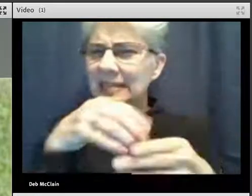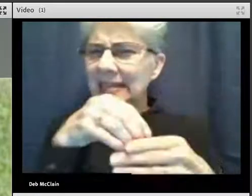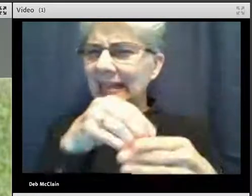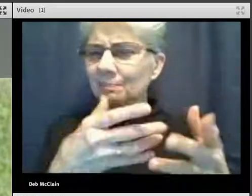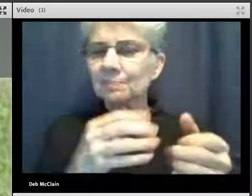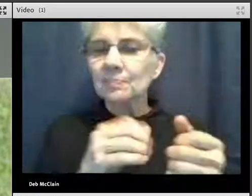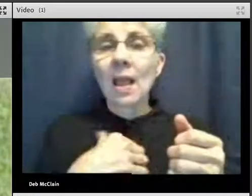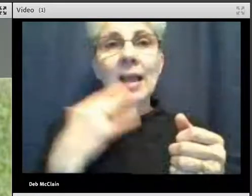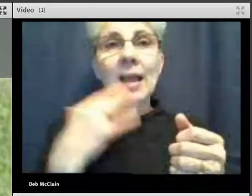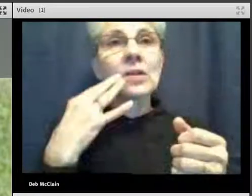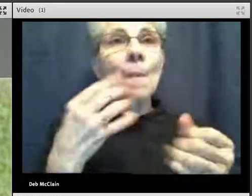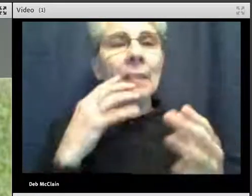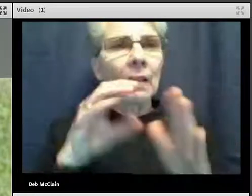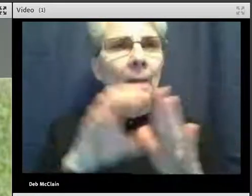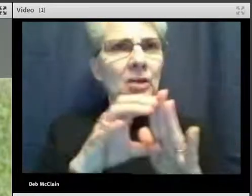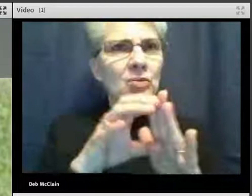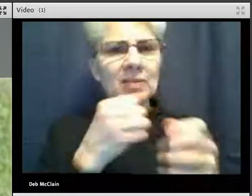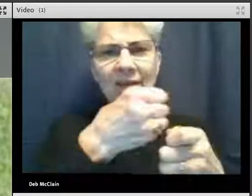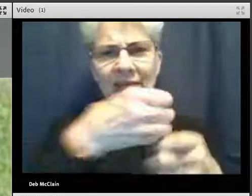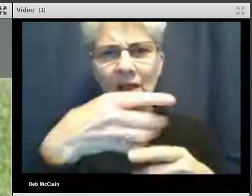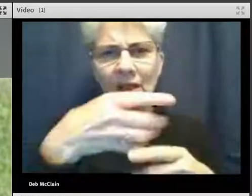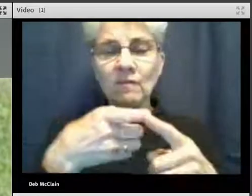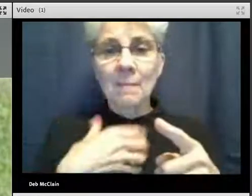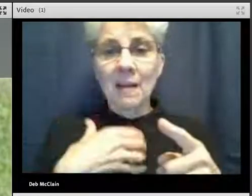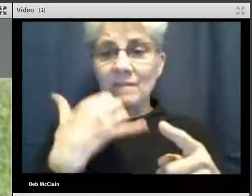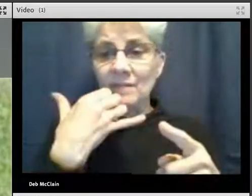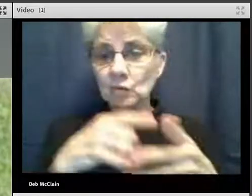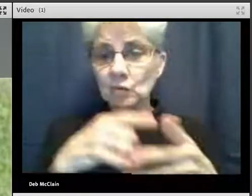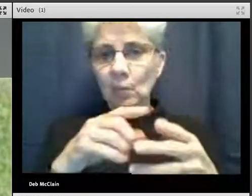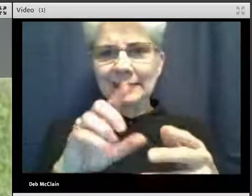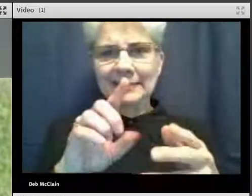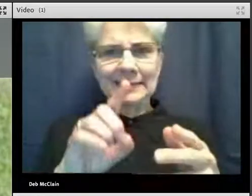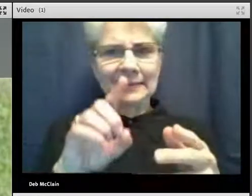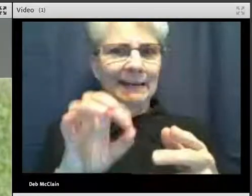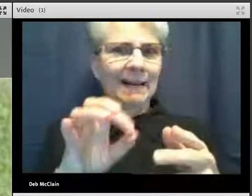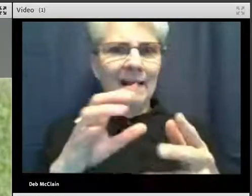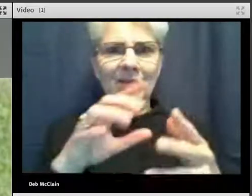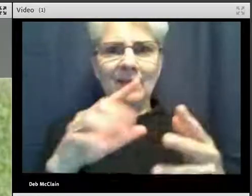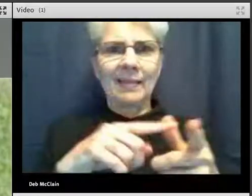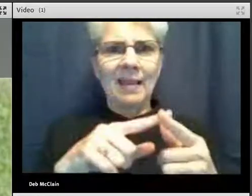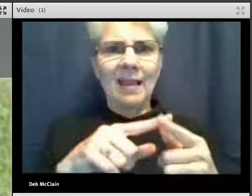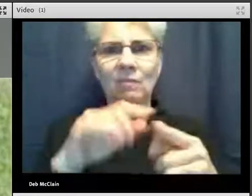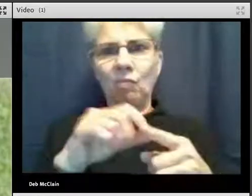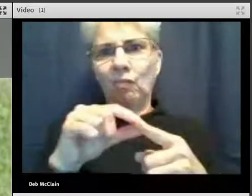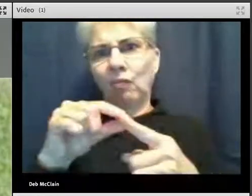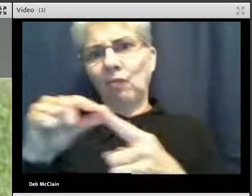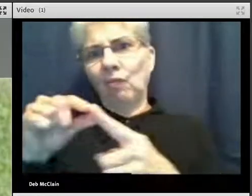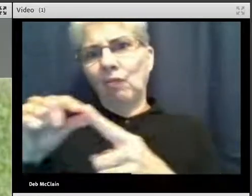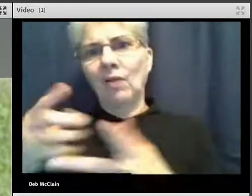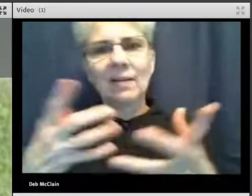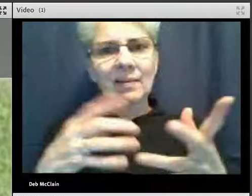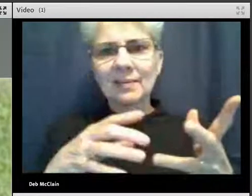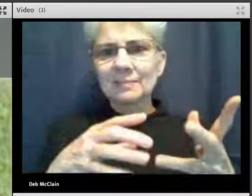I know all of the pictures I download off my phone start with DS and then they have a whole mess of gibberish afterwards.